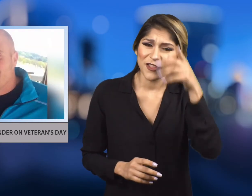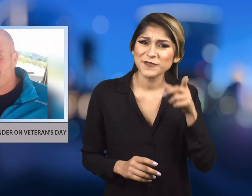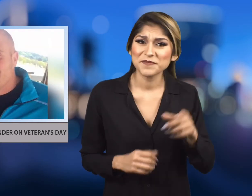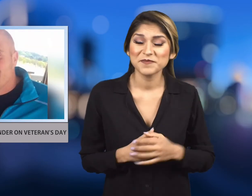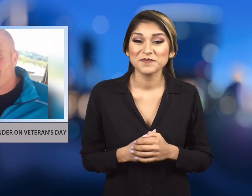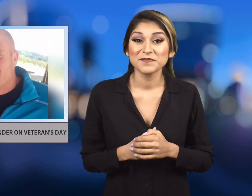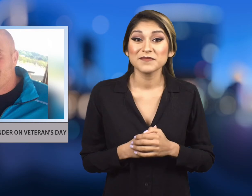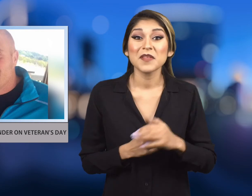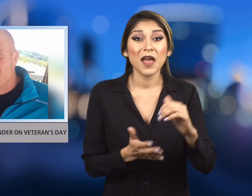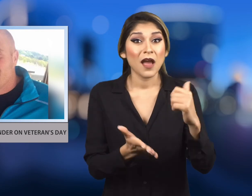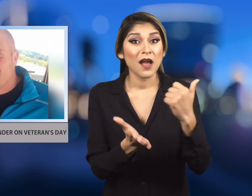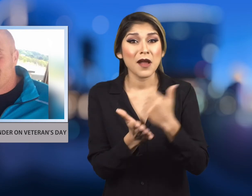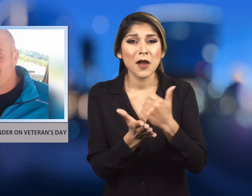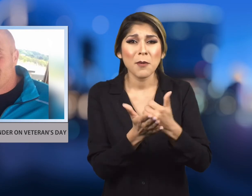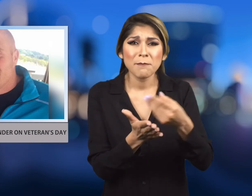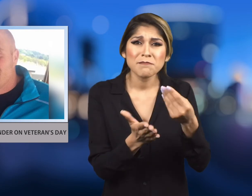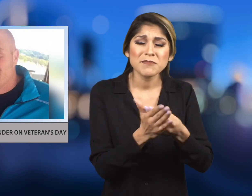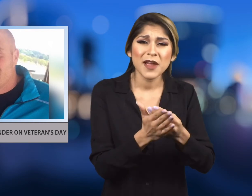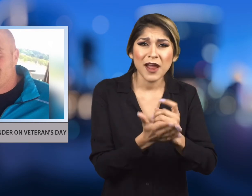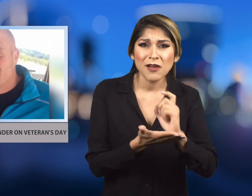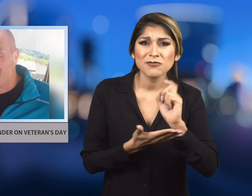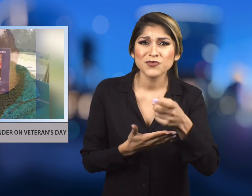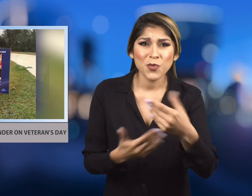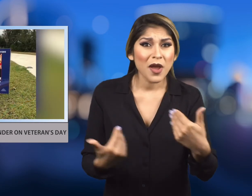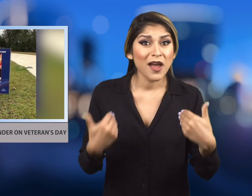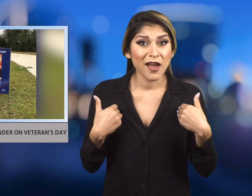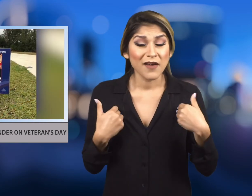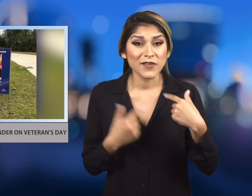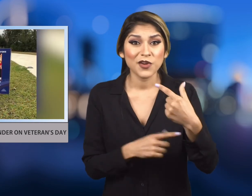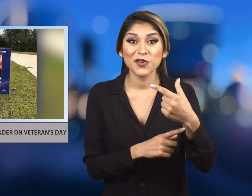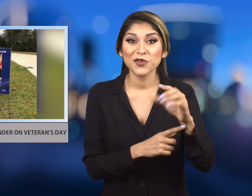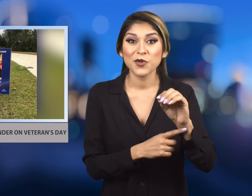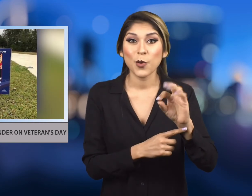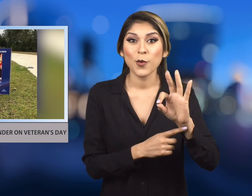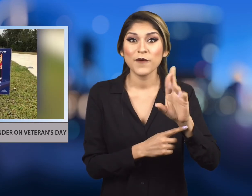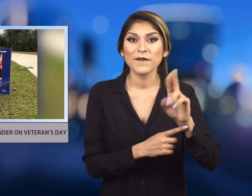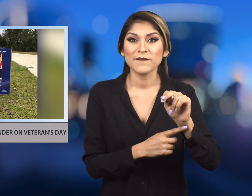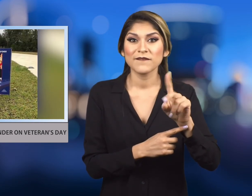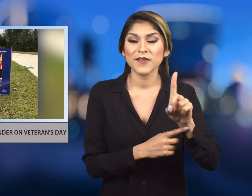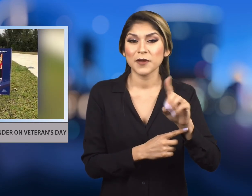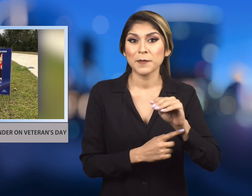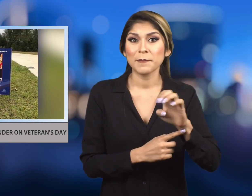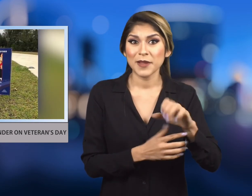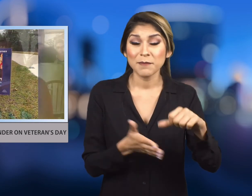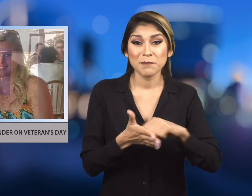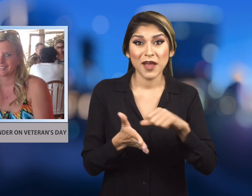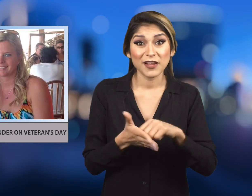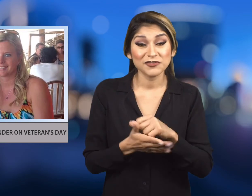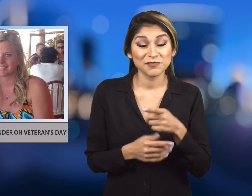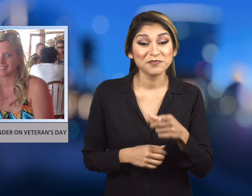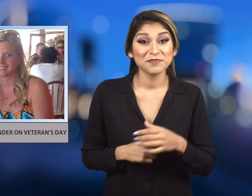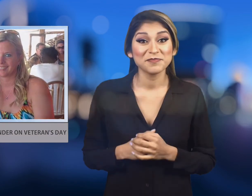A Go Fund Me page has been set up to help with the expenses.